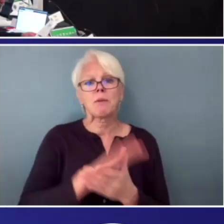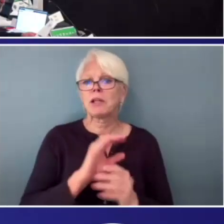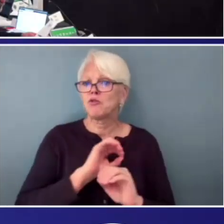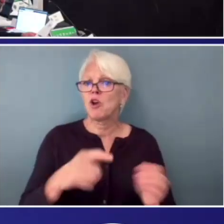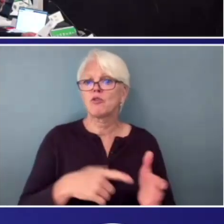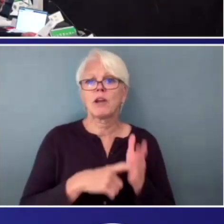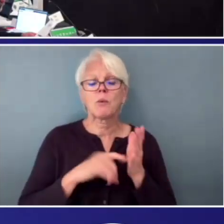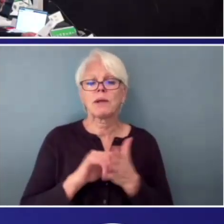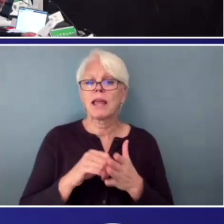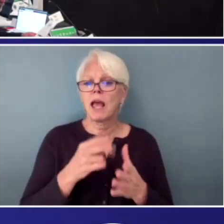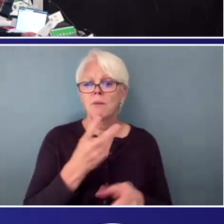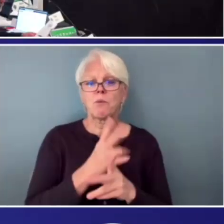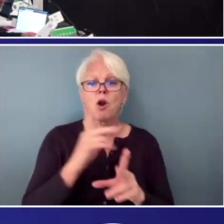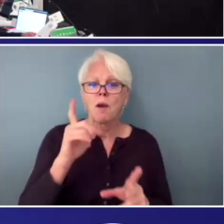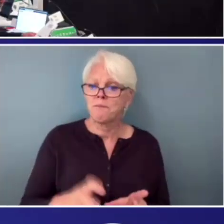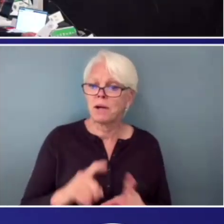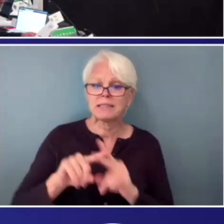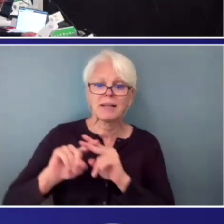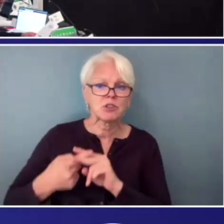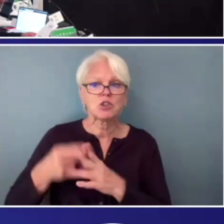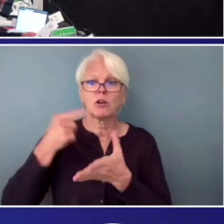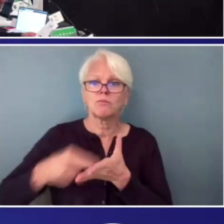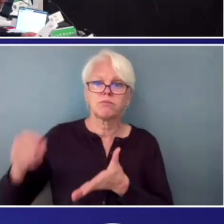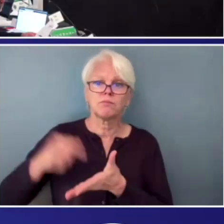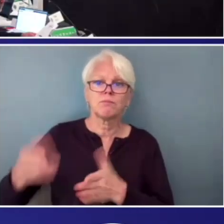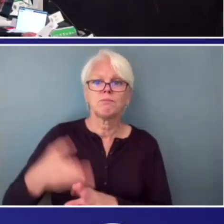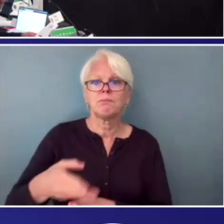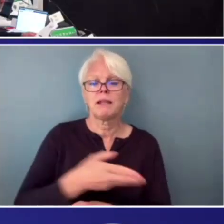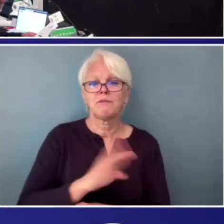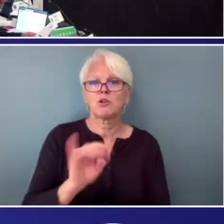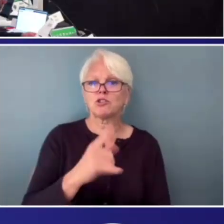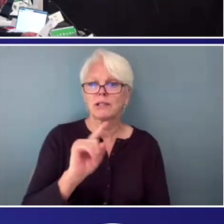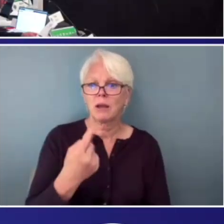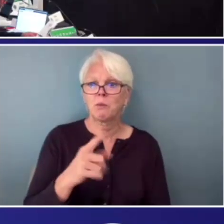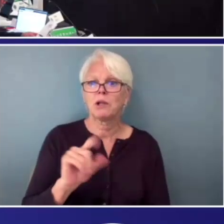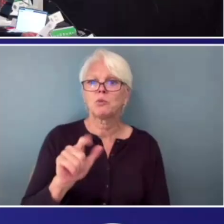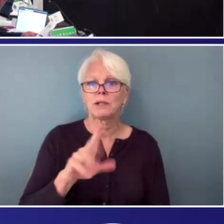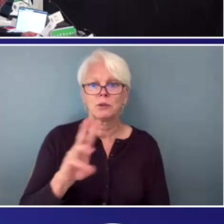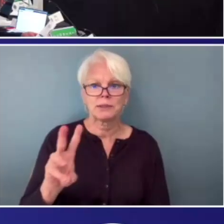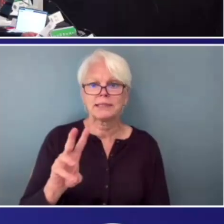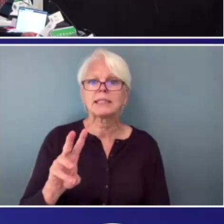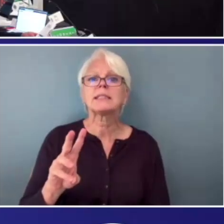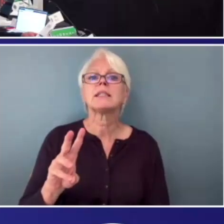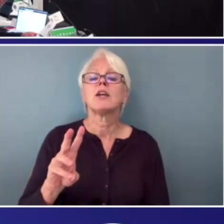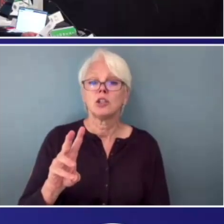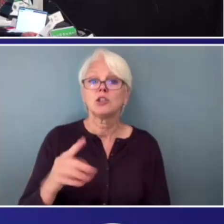had to have entered repayment before July 1, 2026. So for the loans made before July